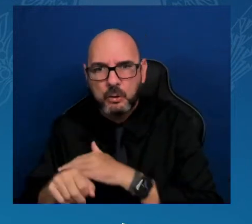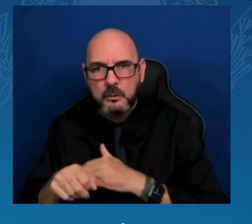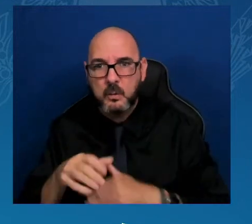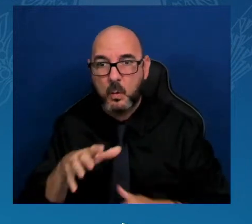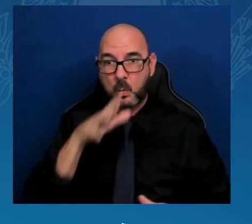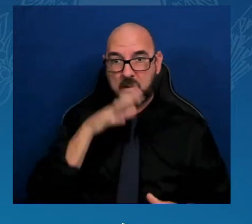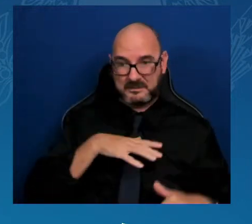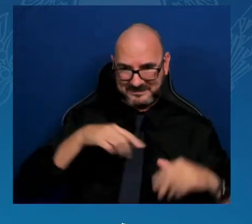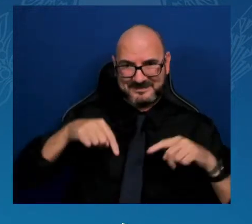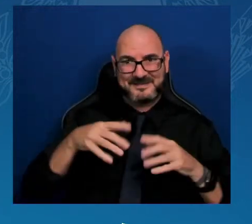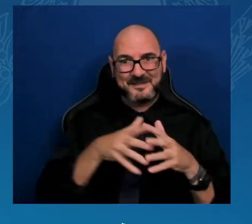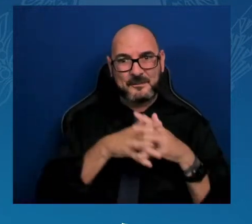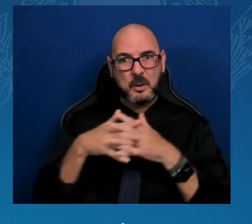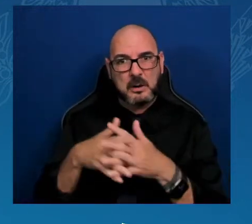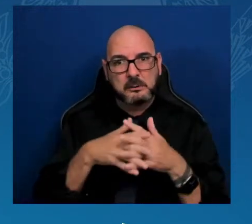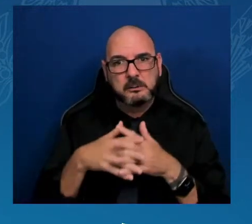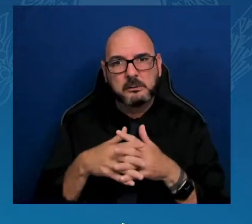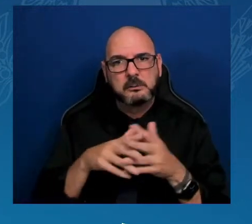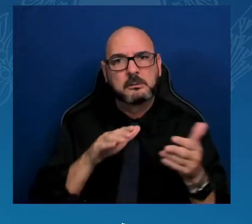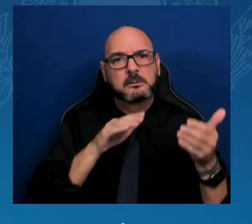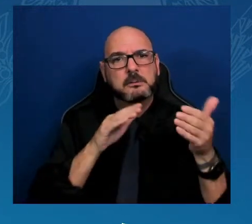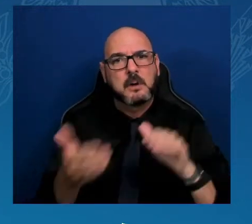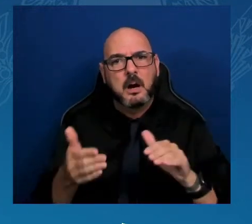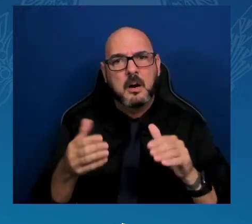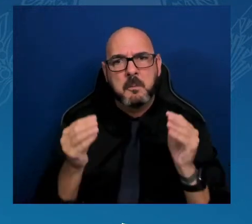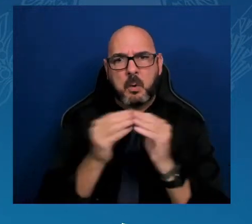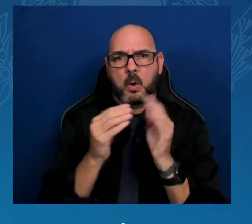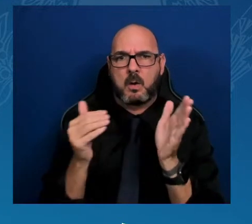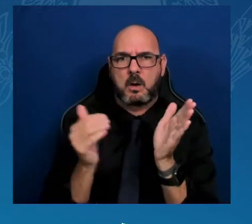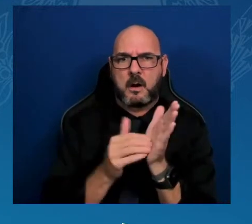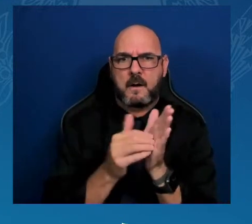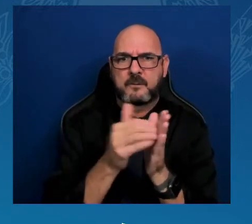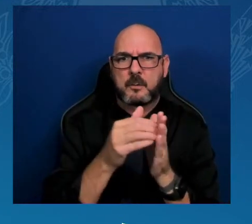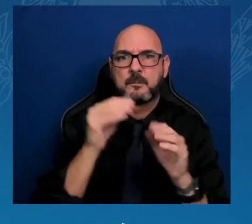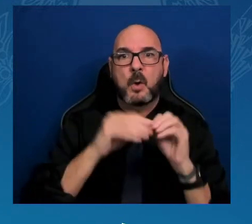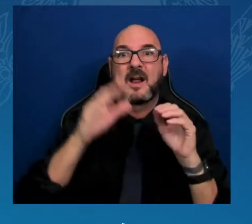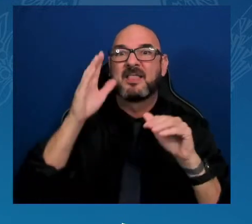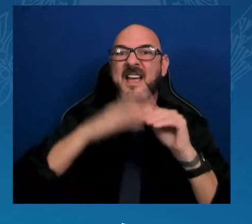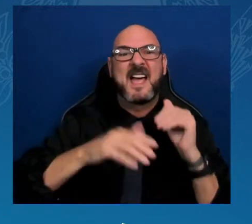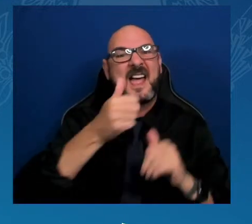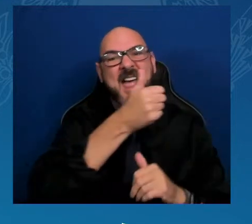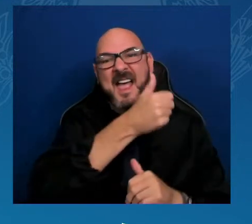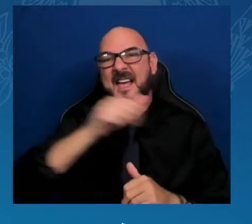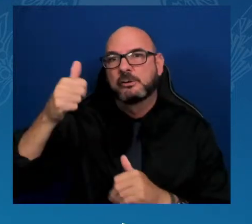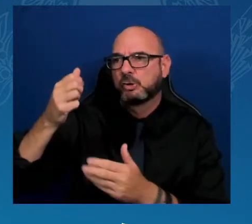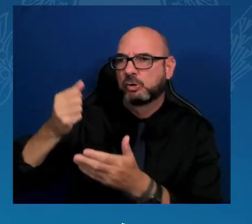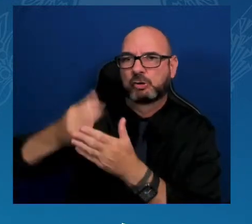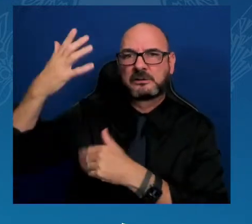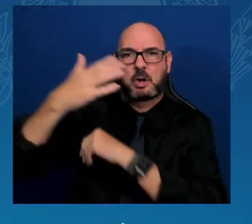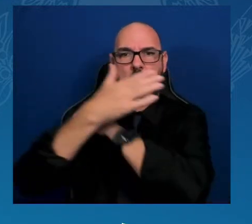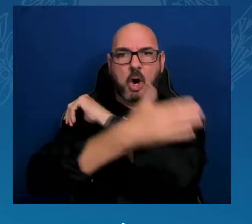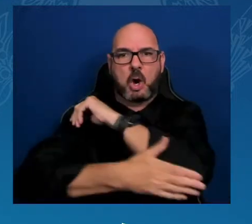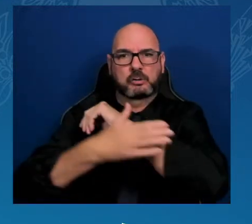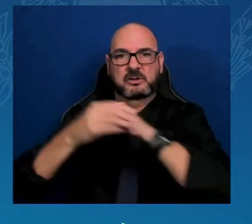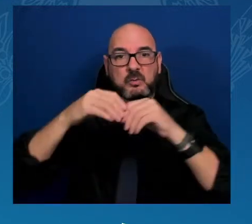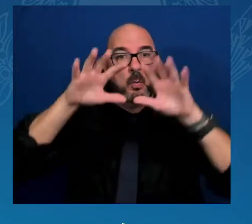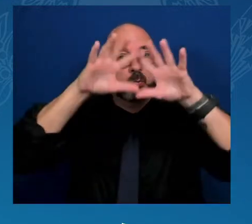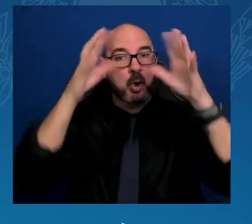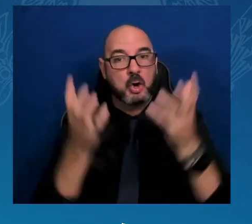than any other wealthy nation in the world and that Black women are three times more likely to die.